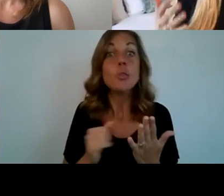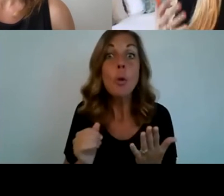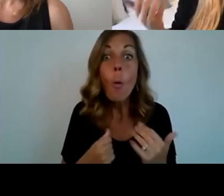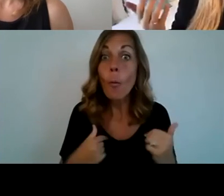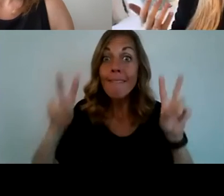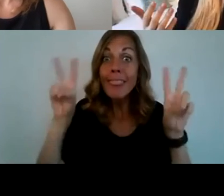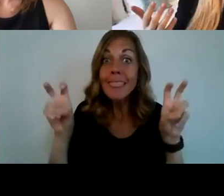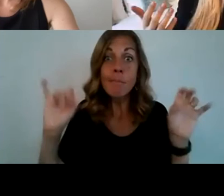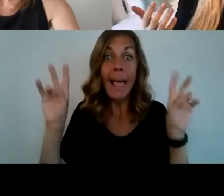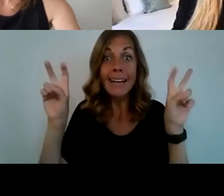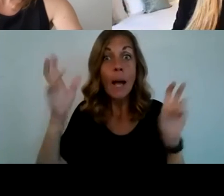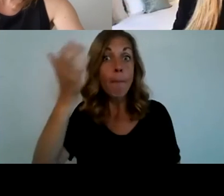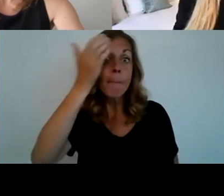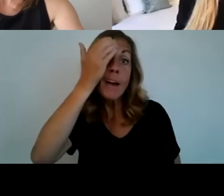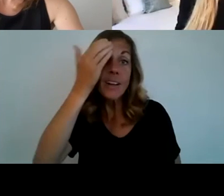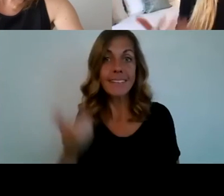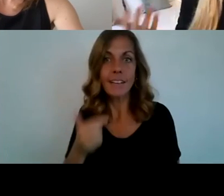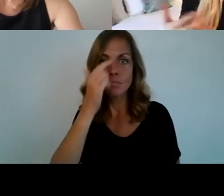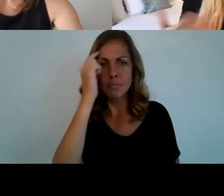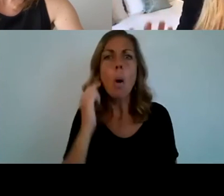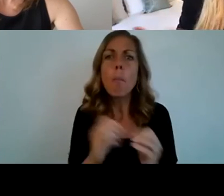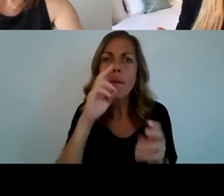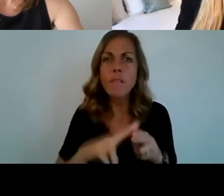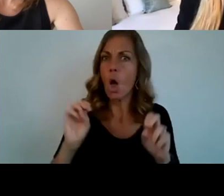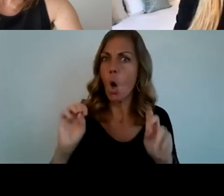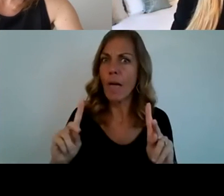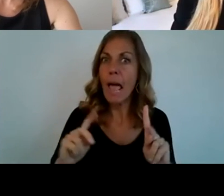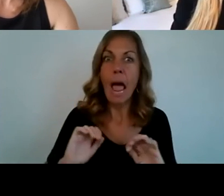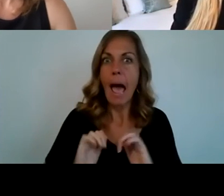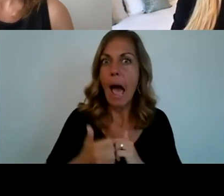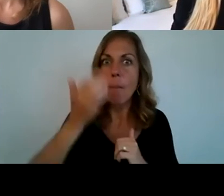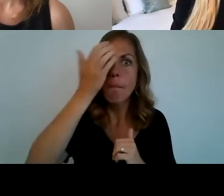more fun to say, what's the coolest how would pirates use science? And then we get really,